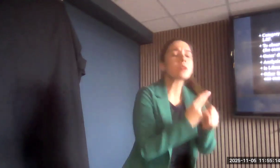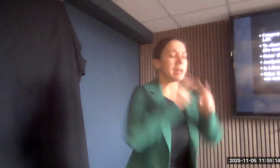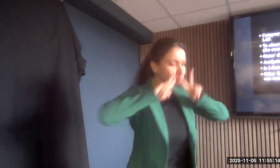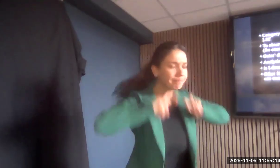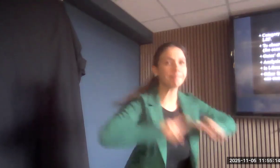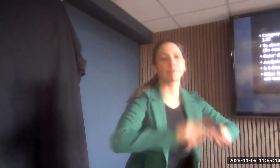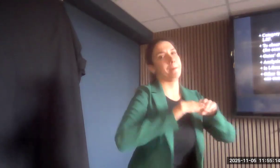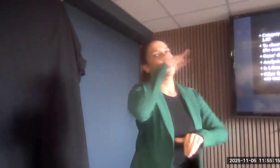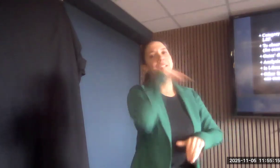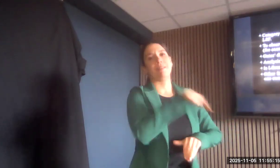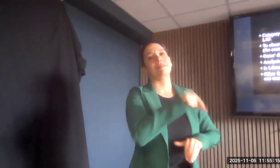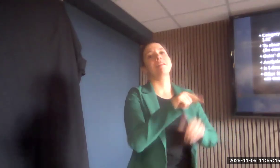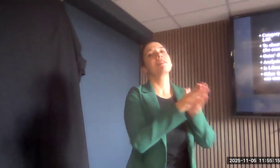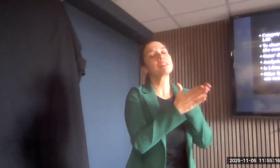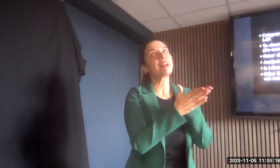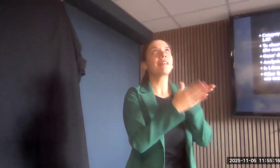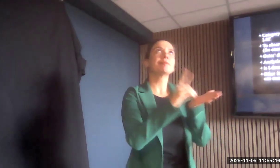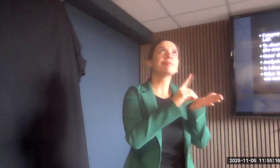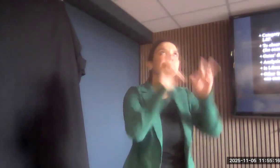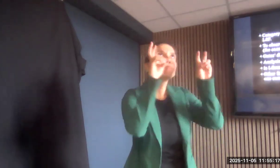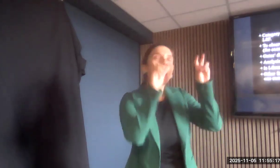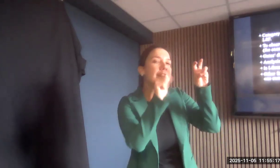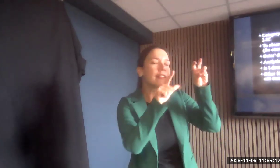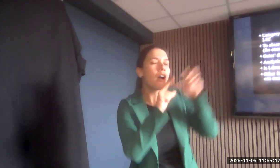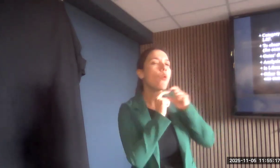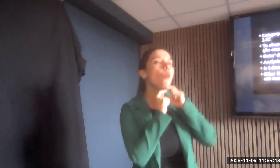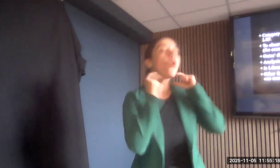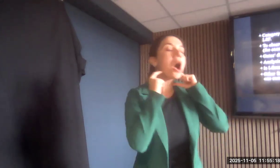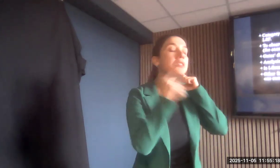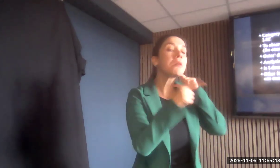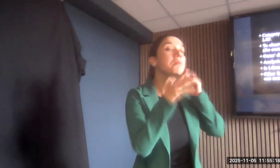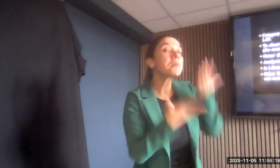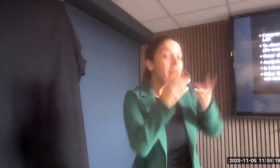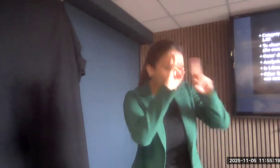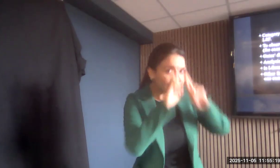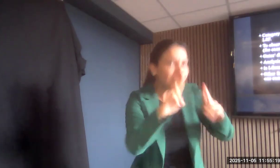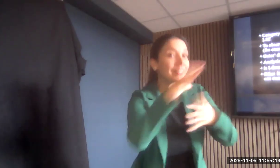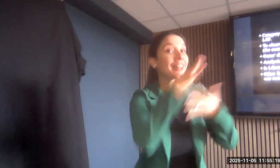And to see how language has been used over time. So it's a very important text.